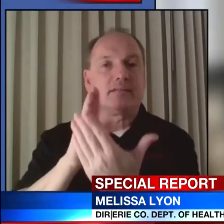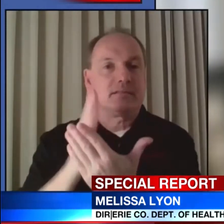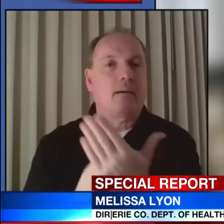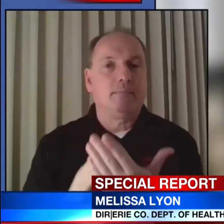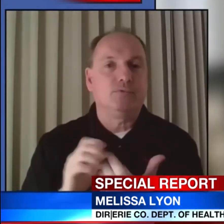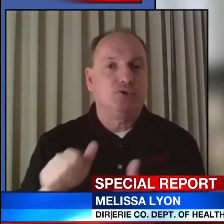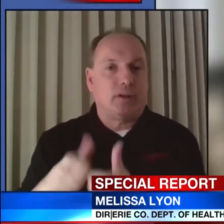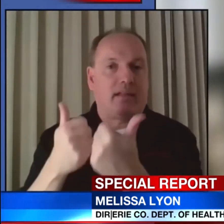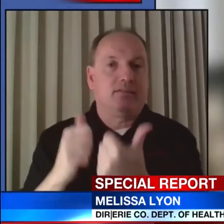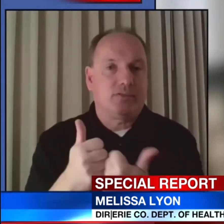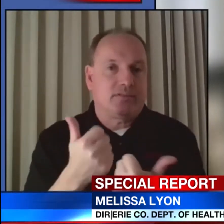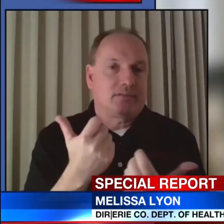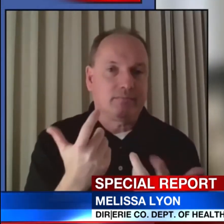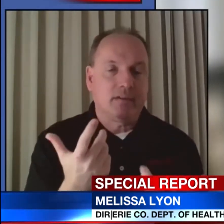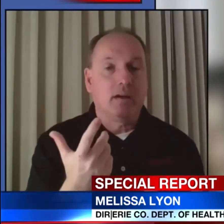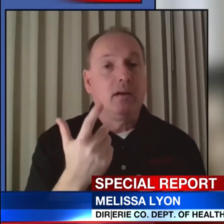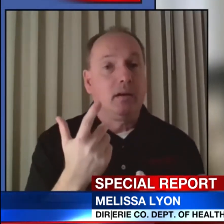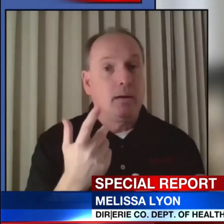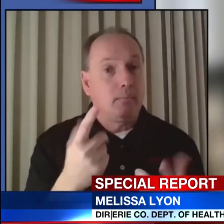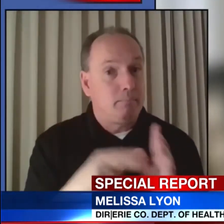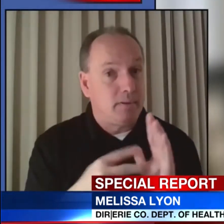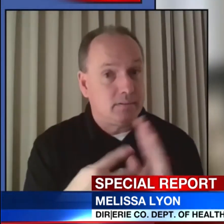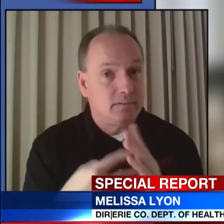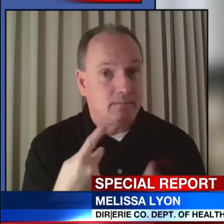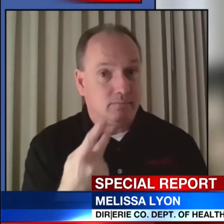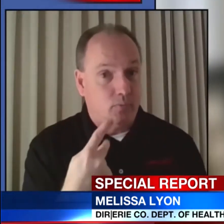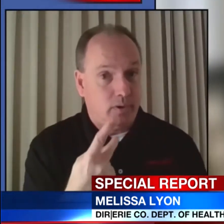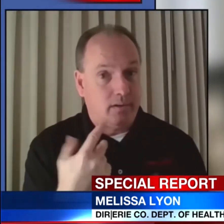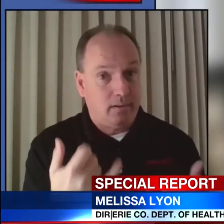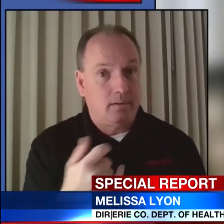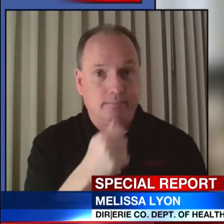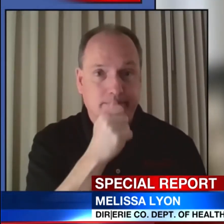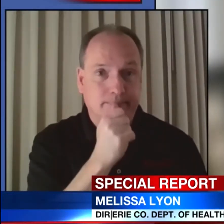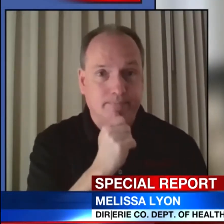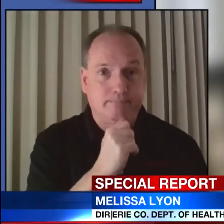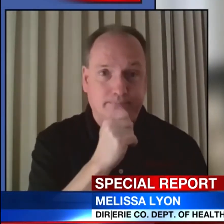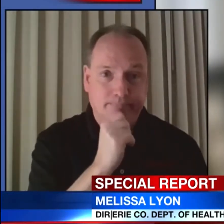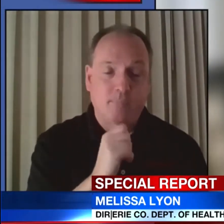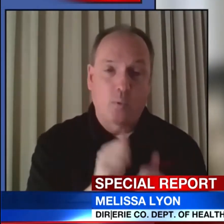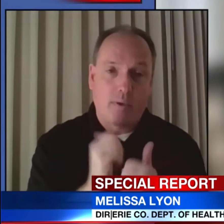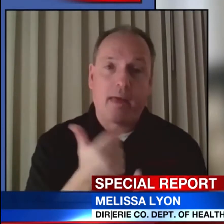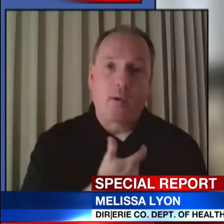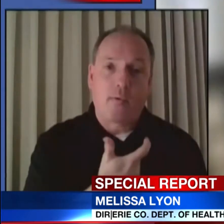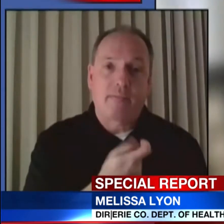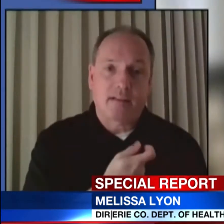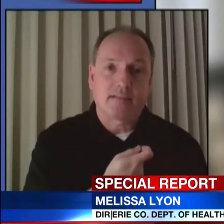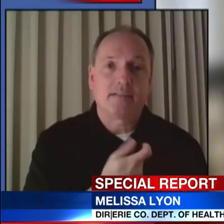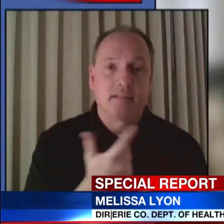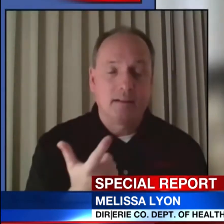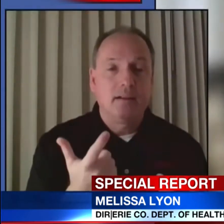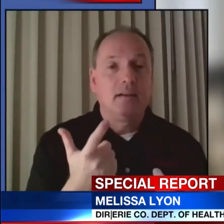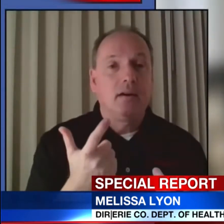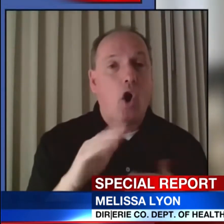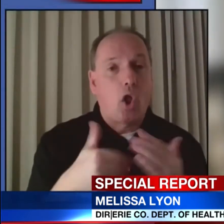TYPE OF MANUFACTURING YOU ARE DOING, YOU MAY RUN INTO BARRIERS ALONG THE WAY.